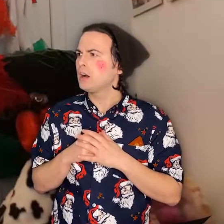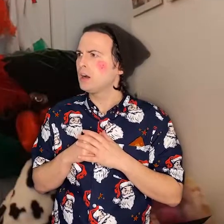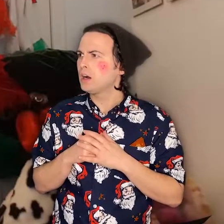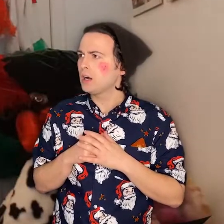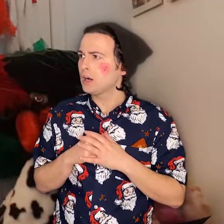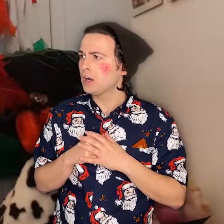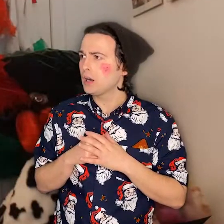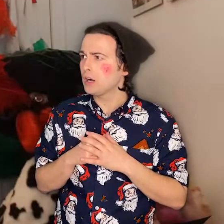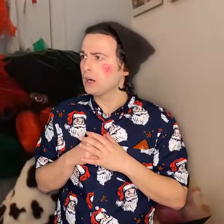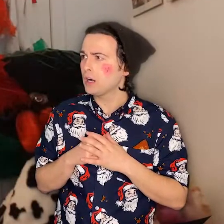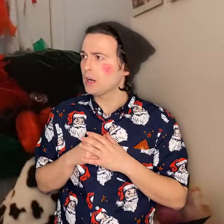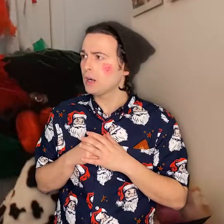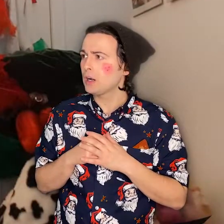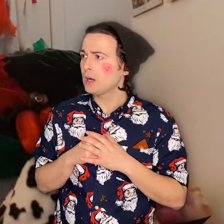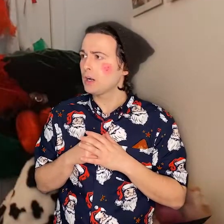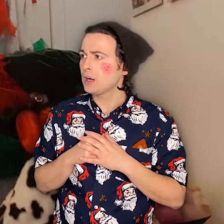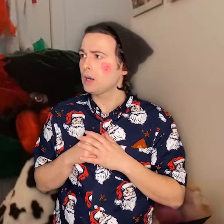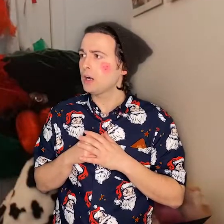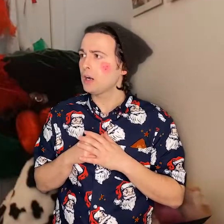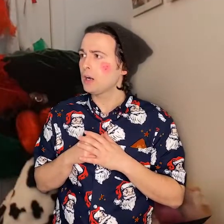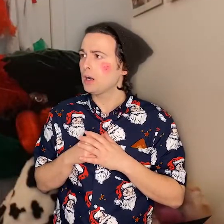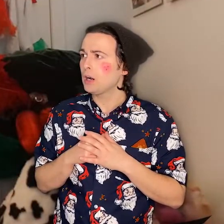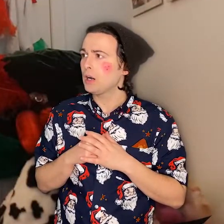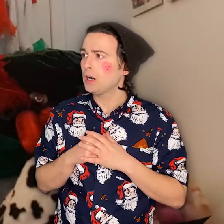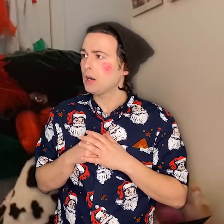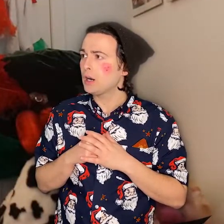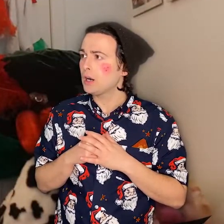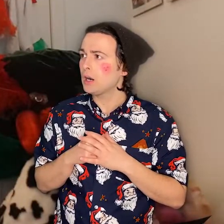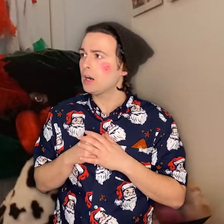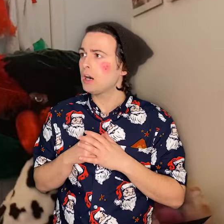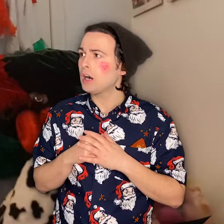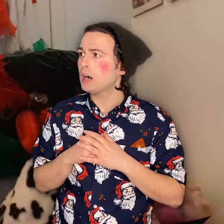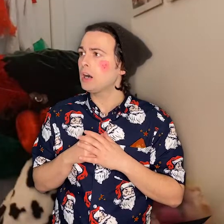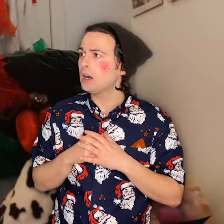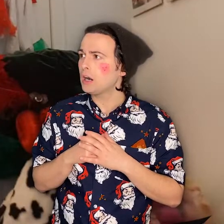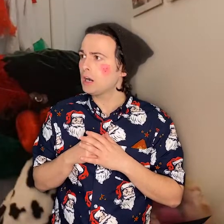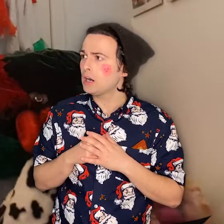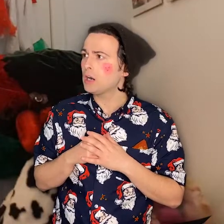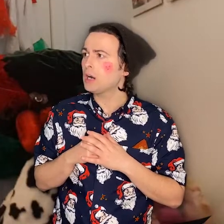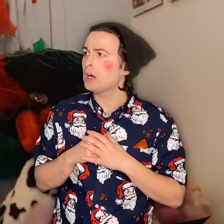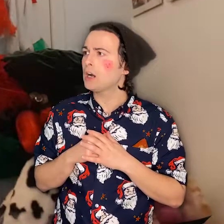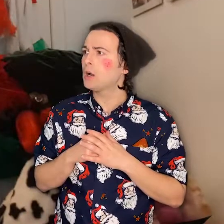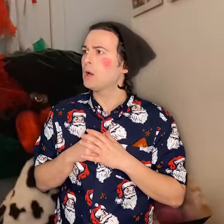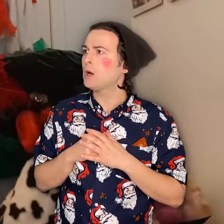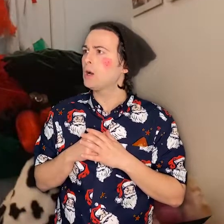even wur ‘Oh no he isn’ts’ until it came to doing our final show. We were doing a Pantoland version of Still Game and I got the lead role of Isa. Well boy did things